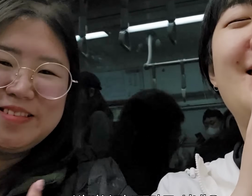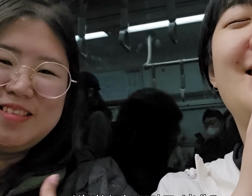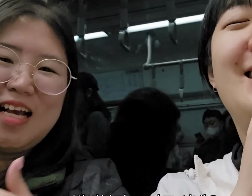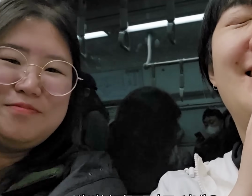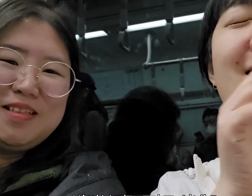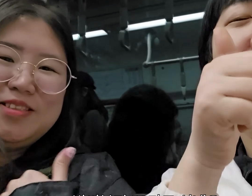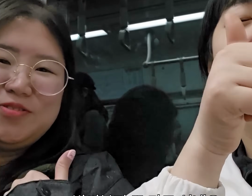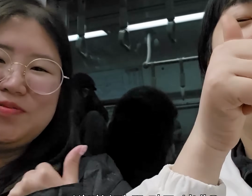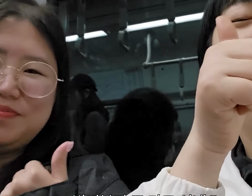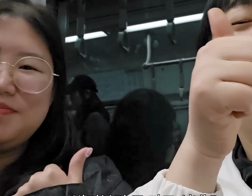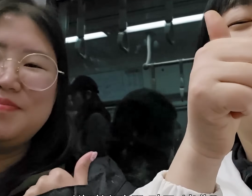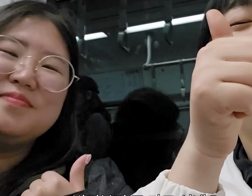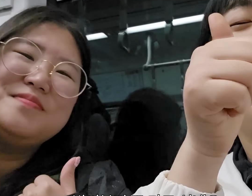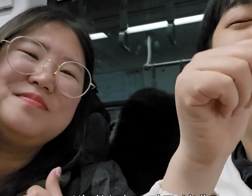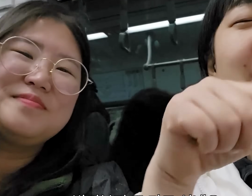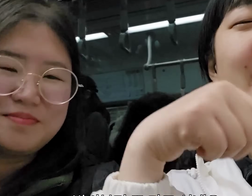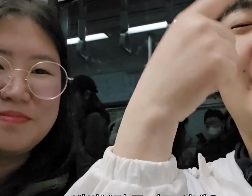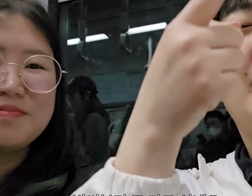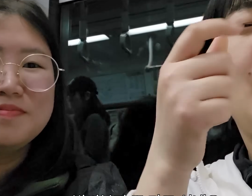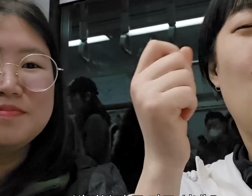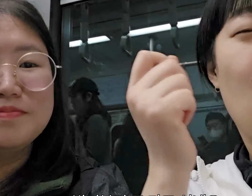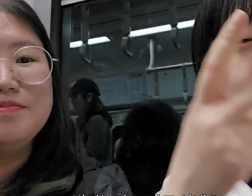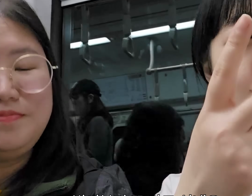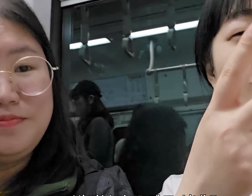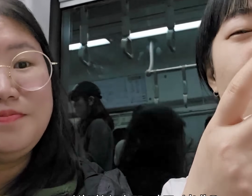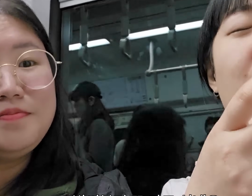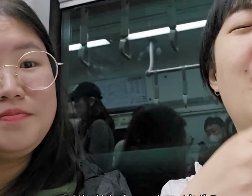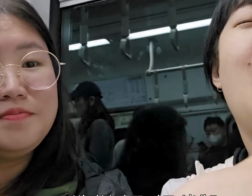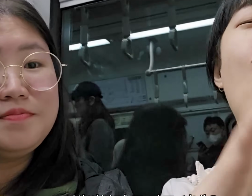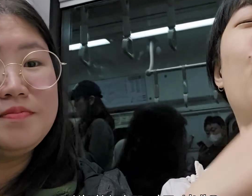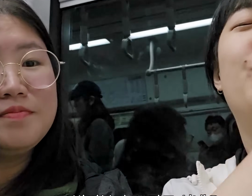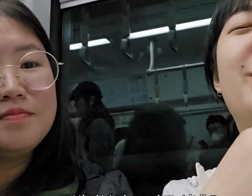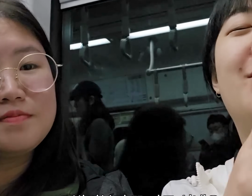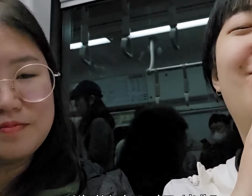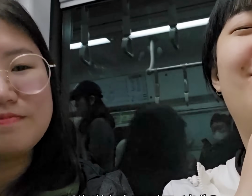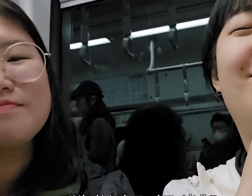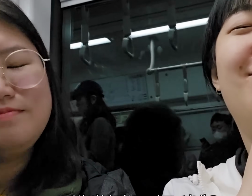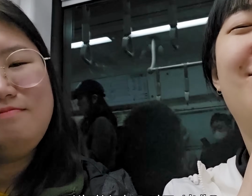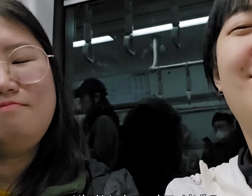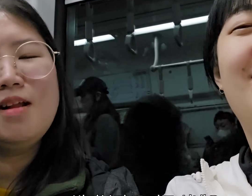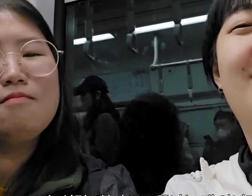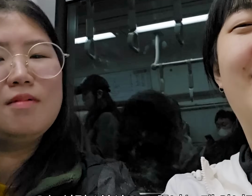I already want to go again.